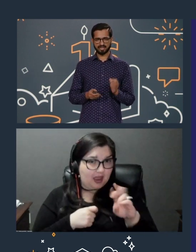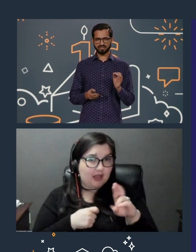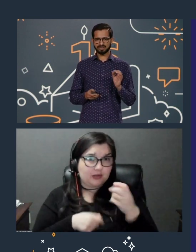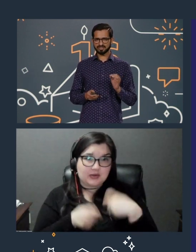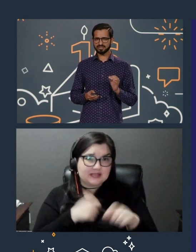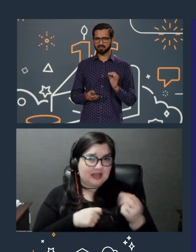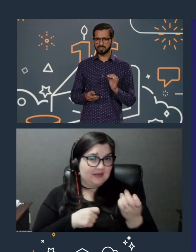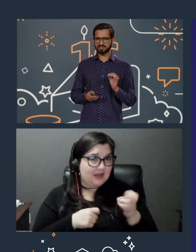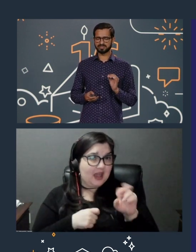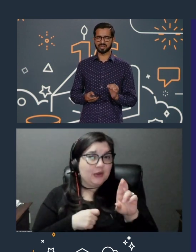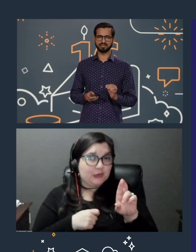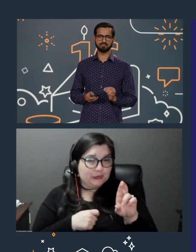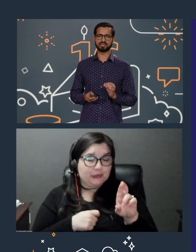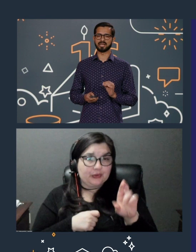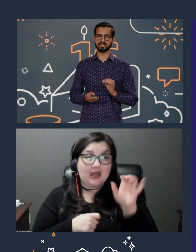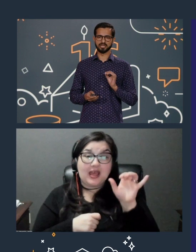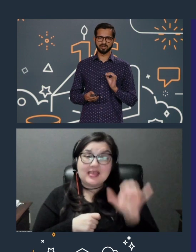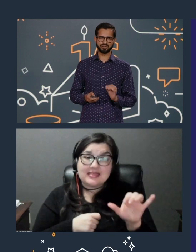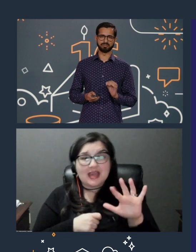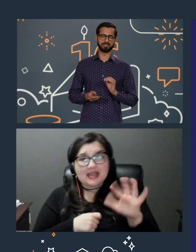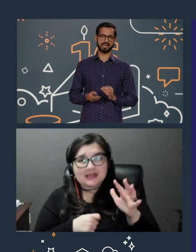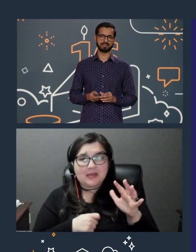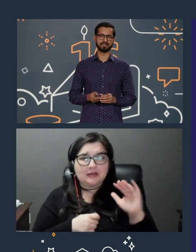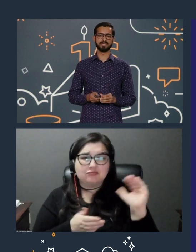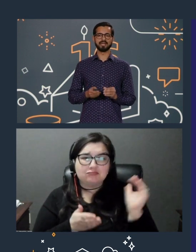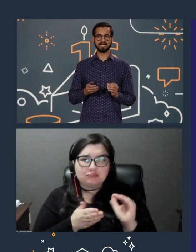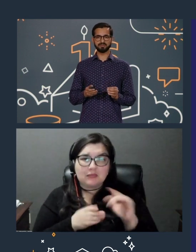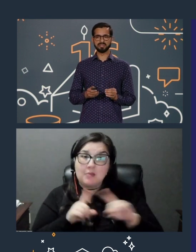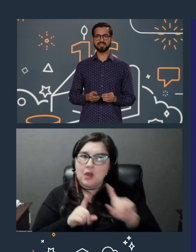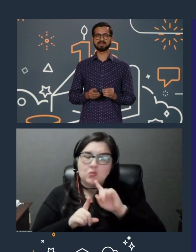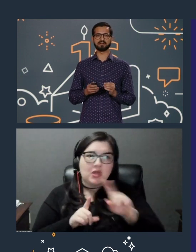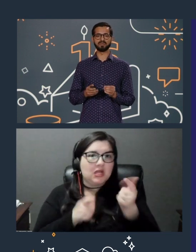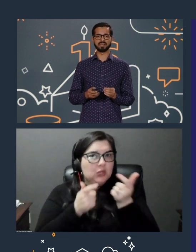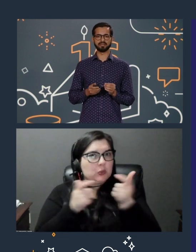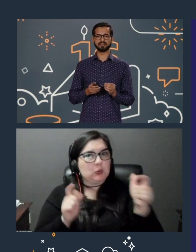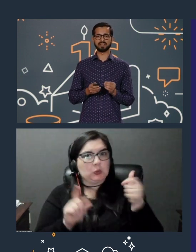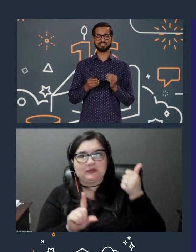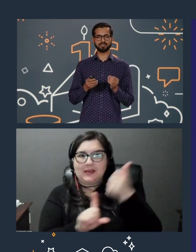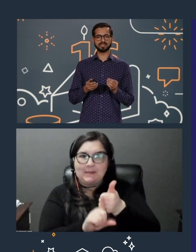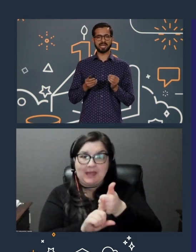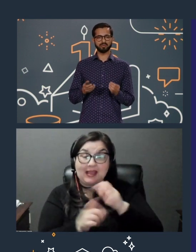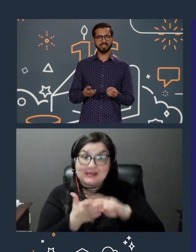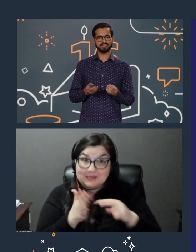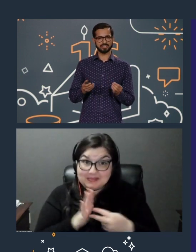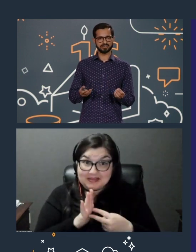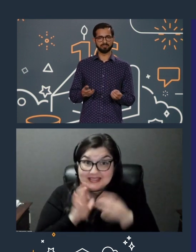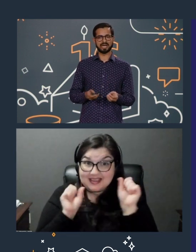And now this is a bit subtle, but has a huge impact. It means that we can, that you can calculate checksum